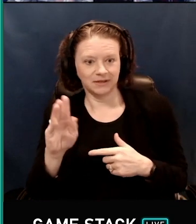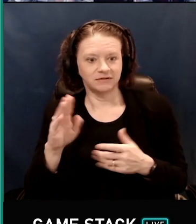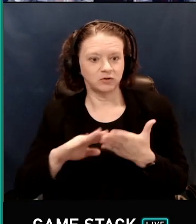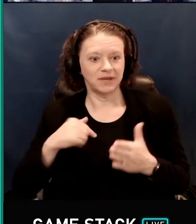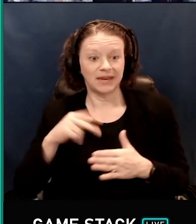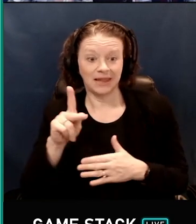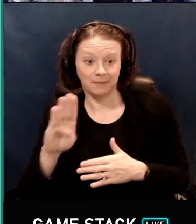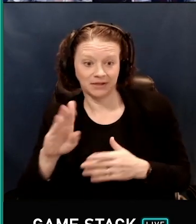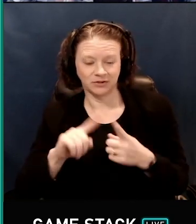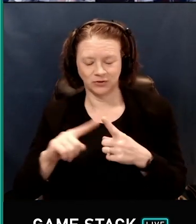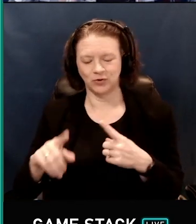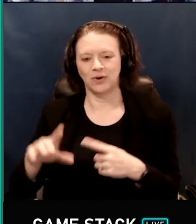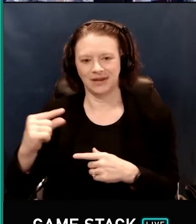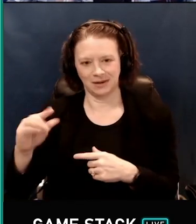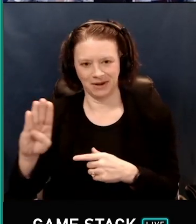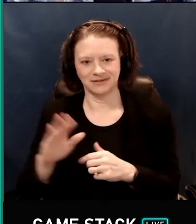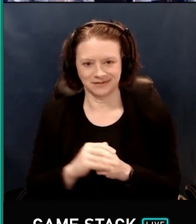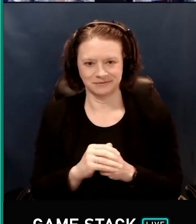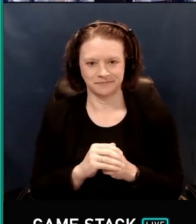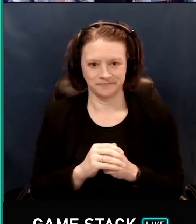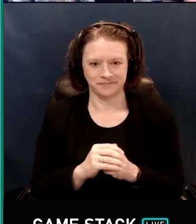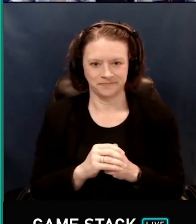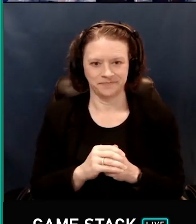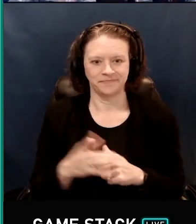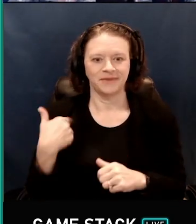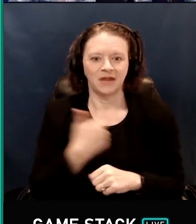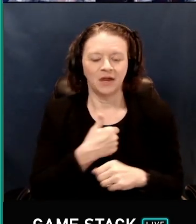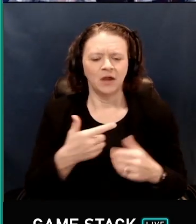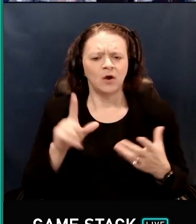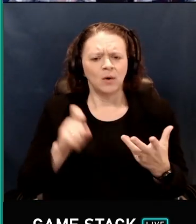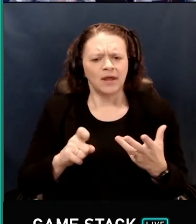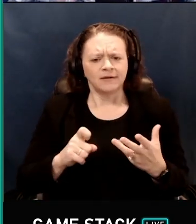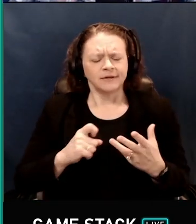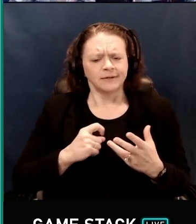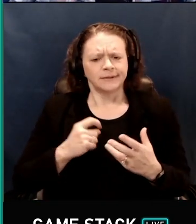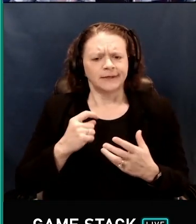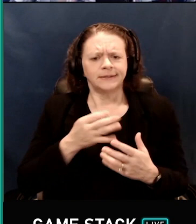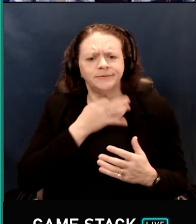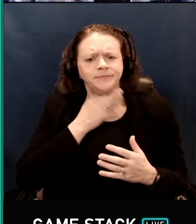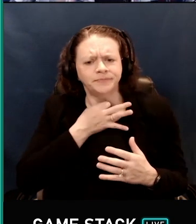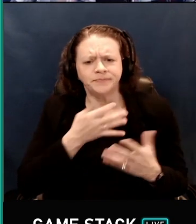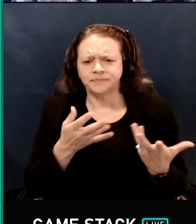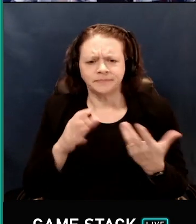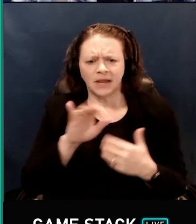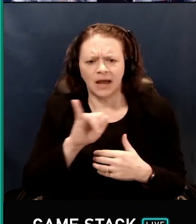So we have to ask ourselves, well IO tech has improved a lot, just as any kind of piece of hardware improves,